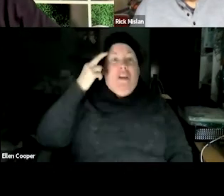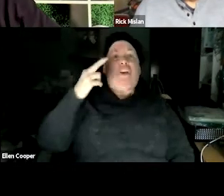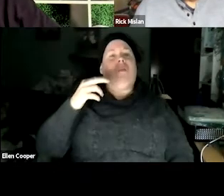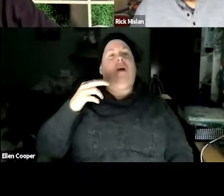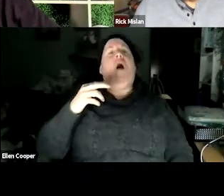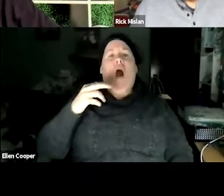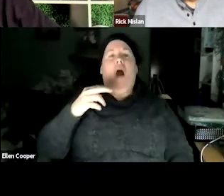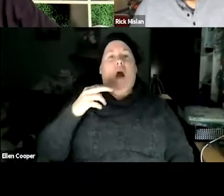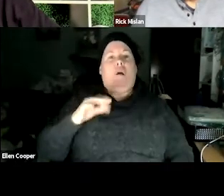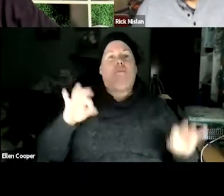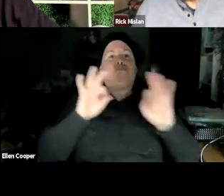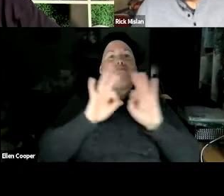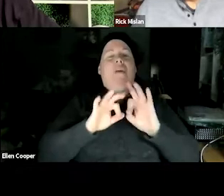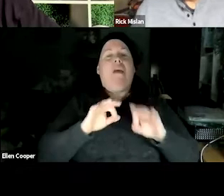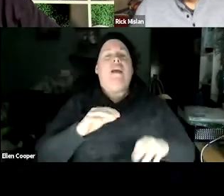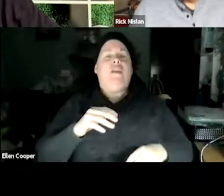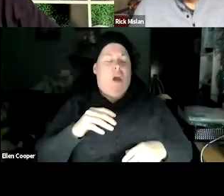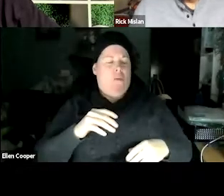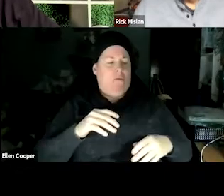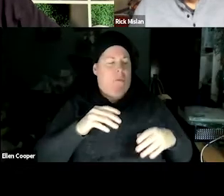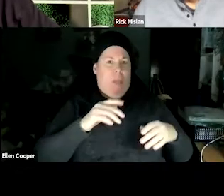you know, after like the first year I think we had